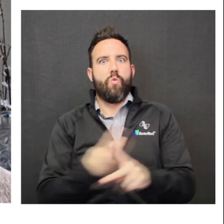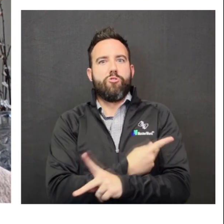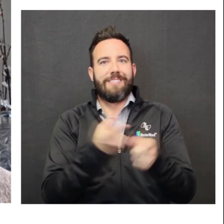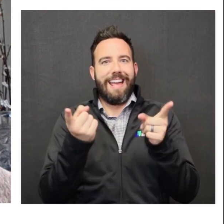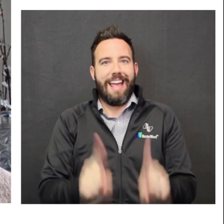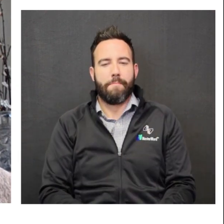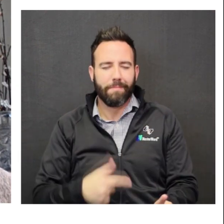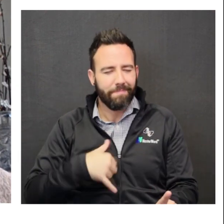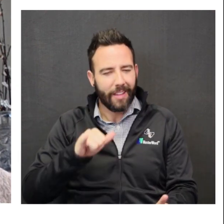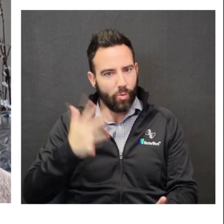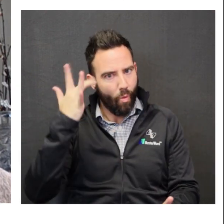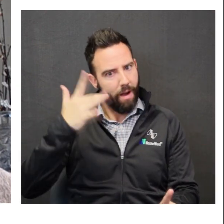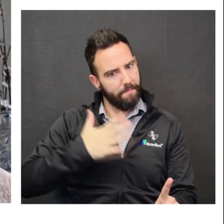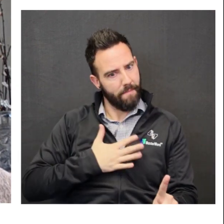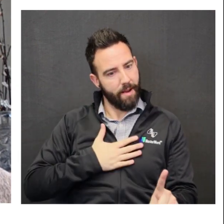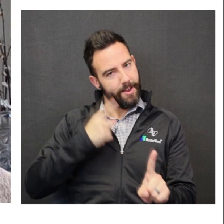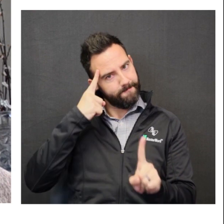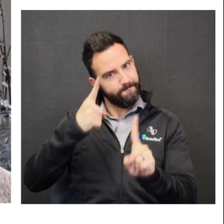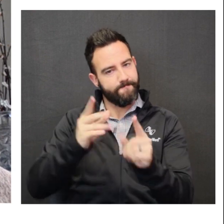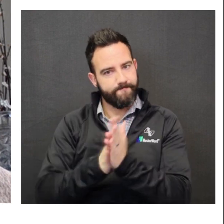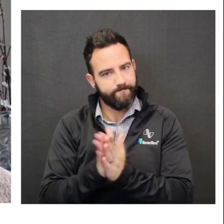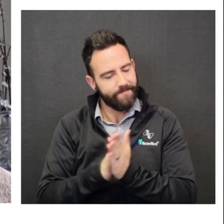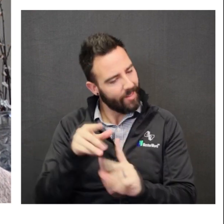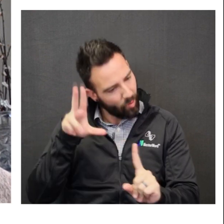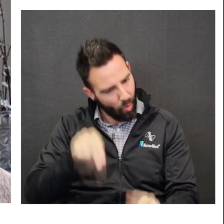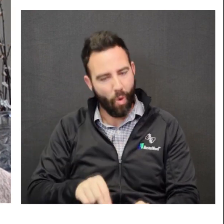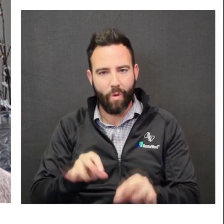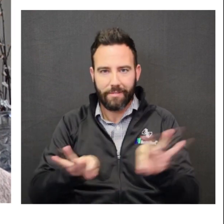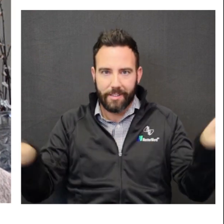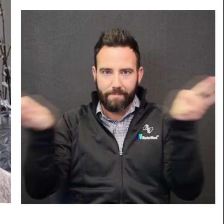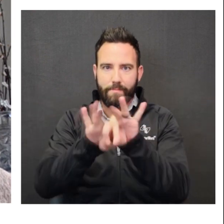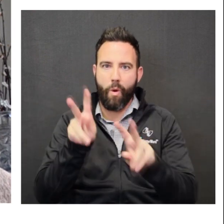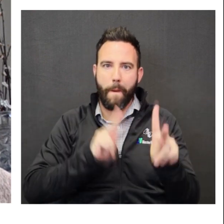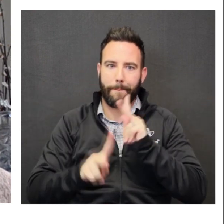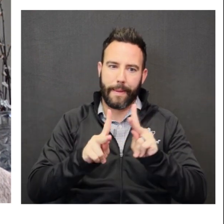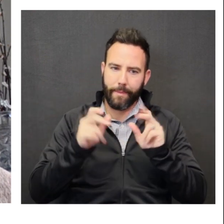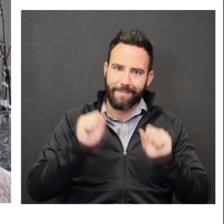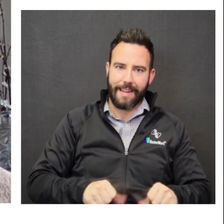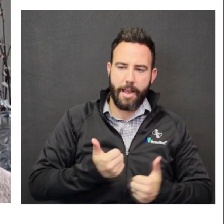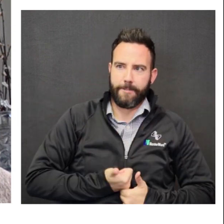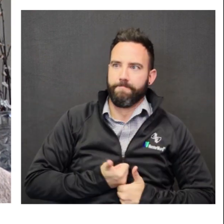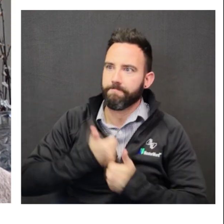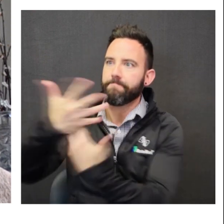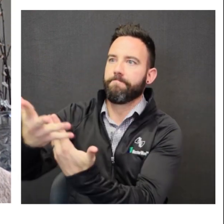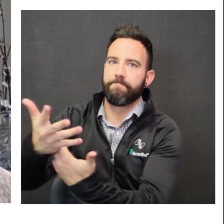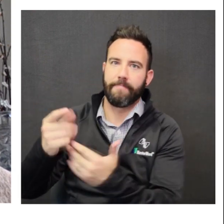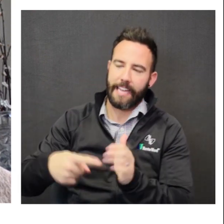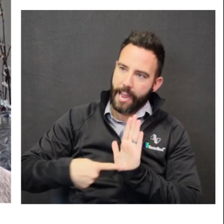I place my sense of urgency and mission and how I can be give service in this particular moment.